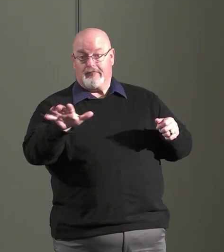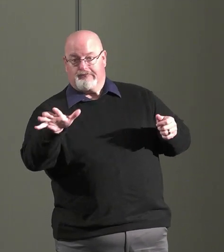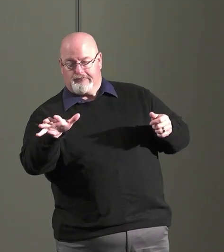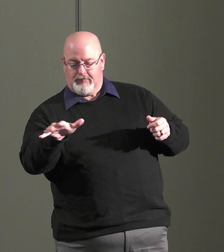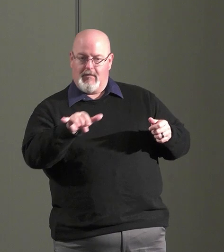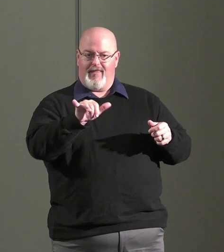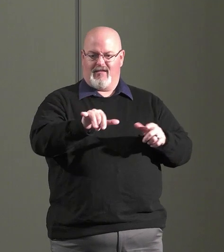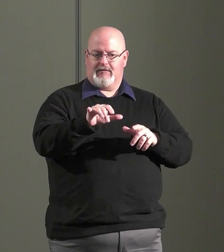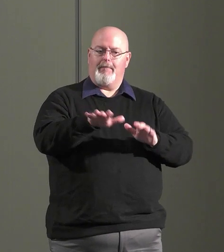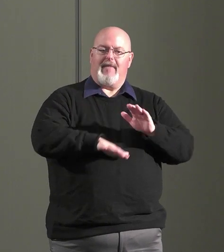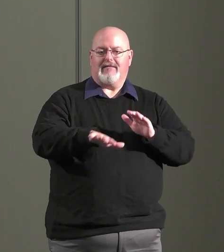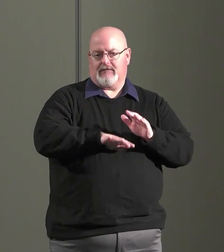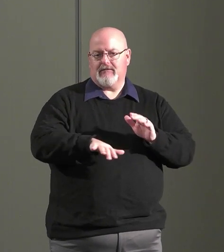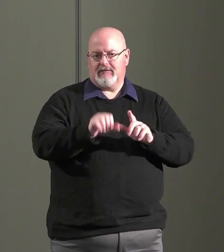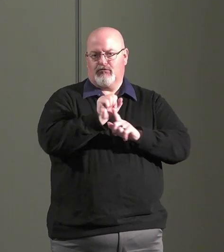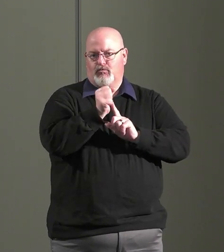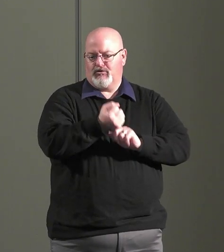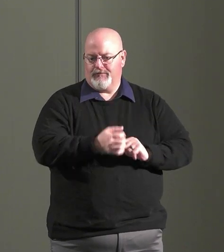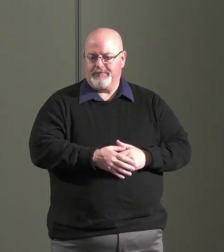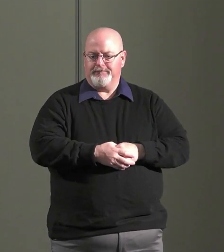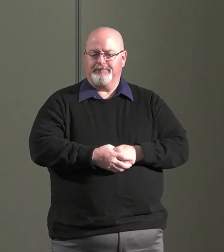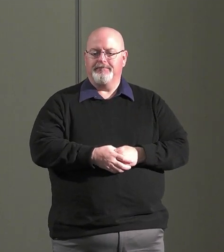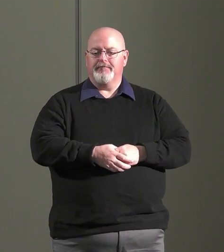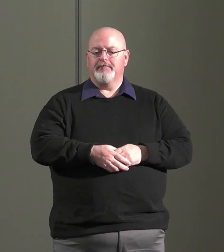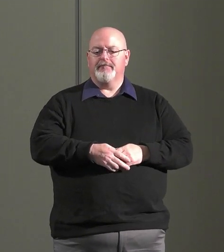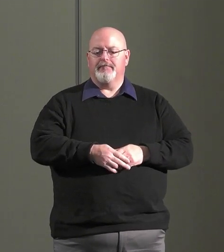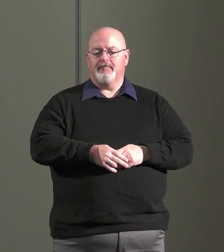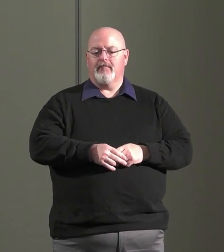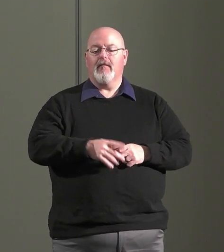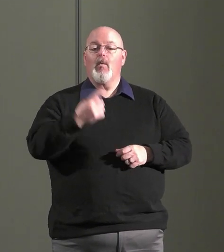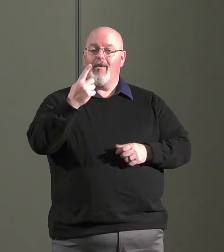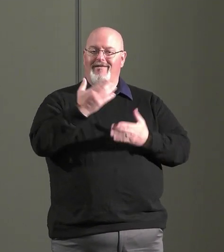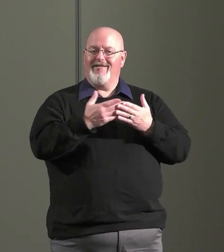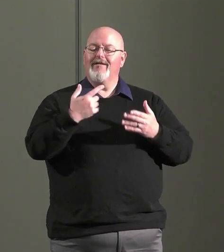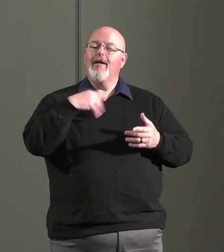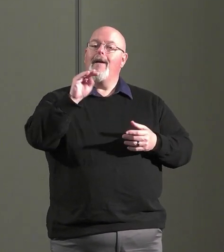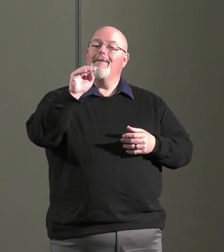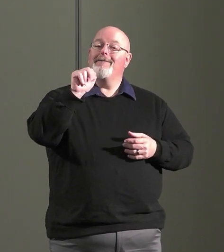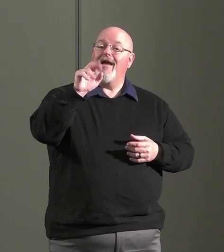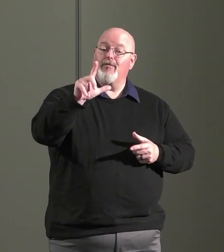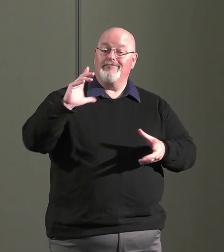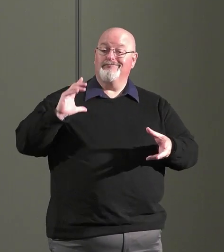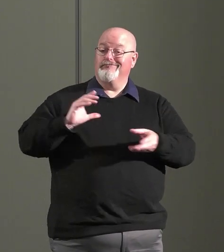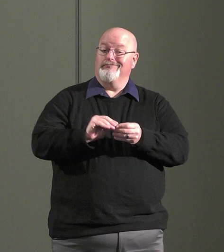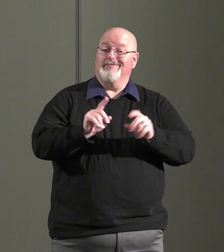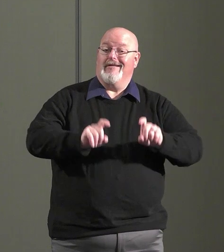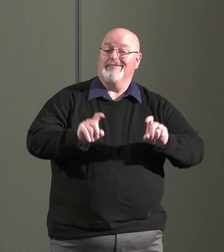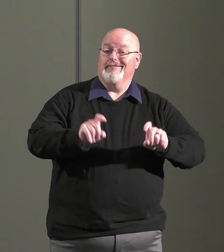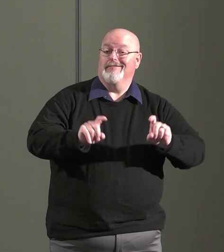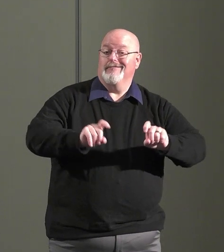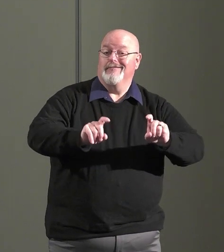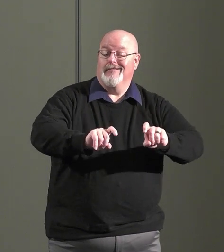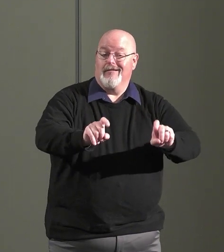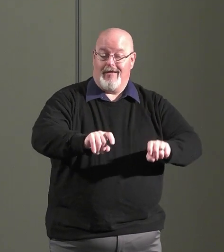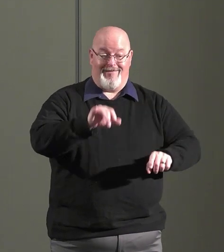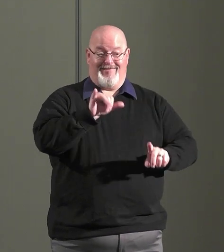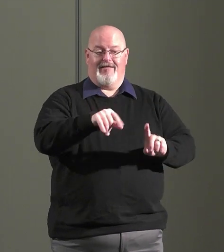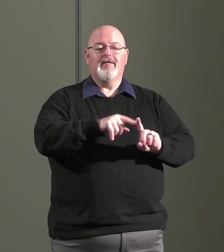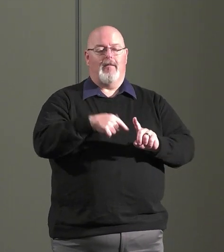scenarios. One thing I said it is manual testing to this point. This is the part I most excited